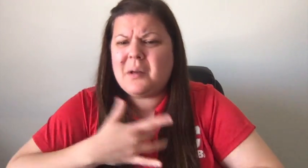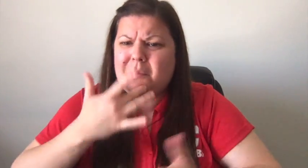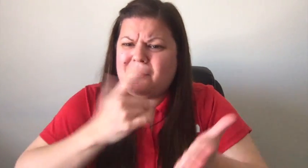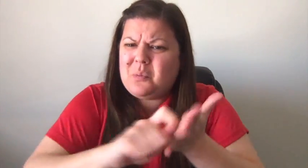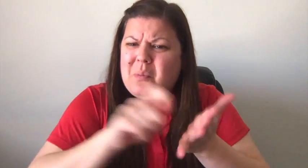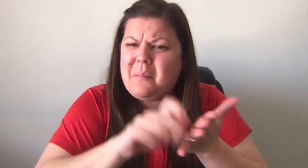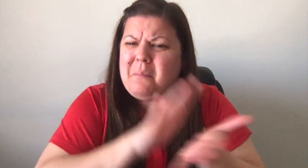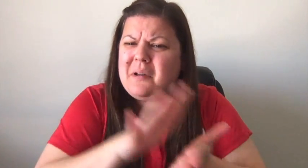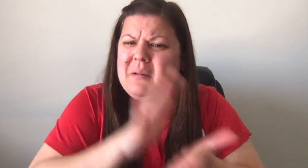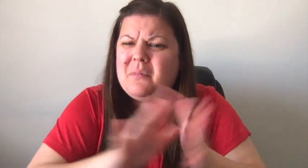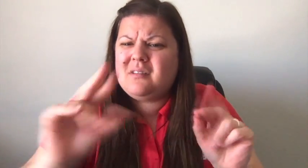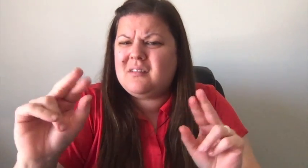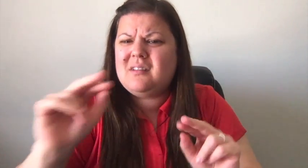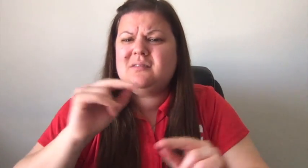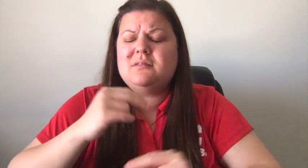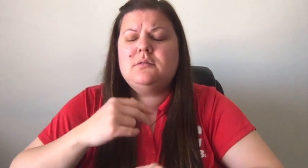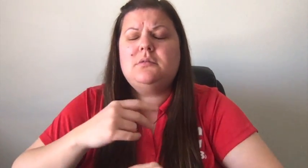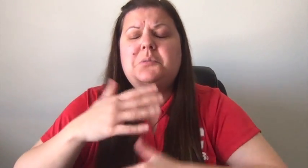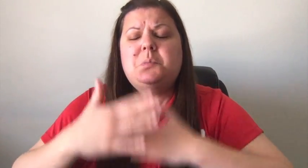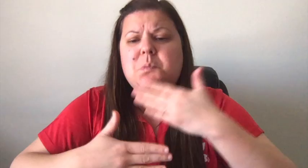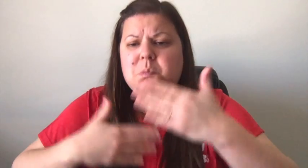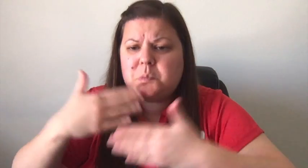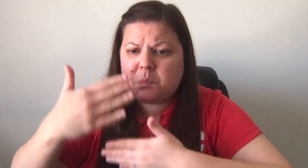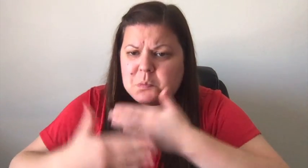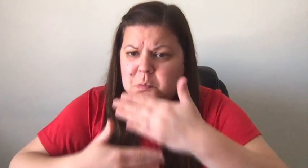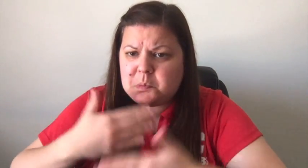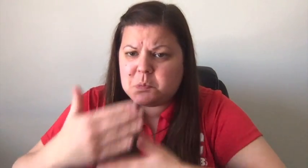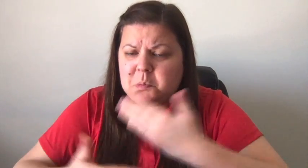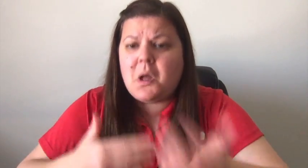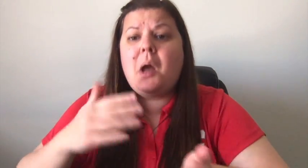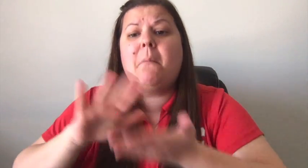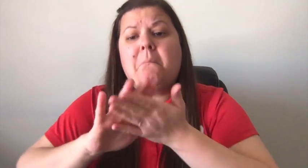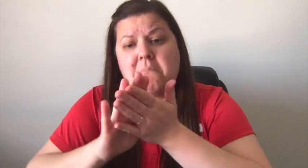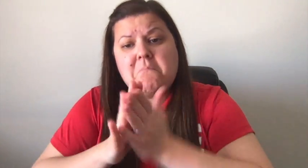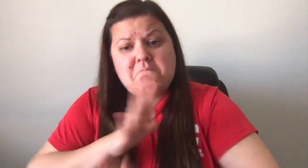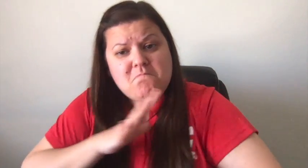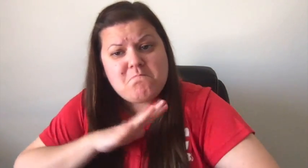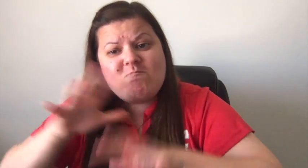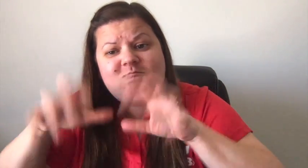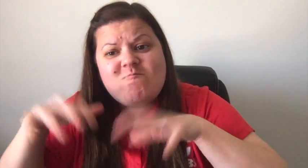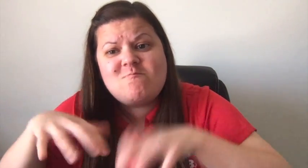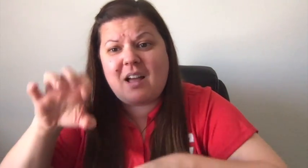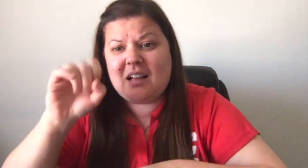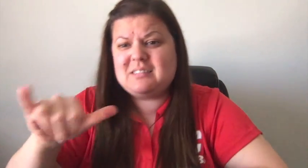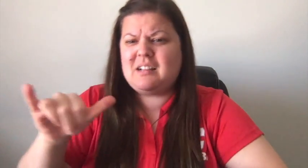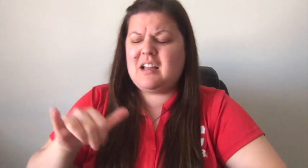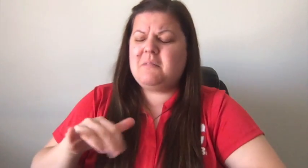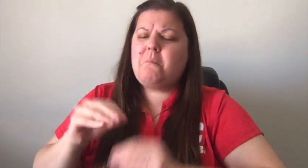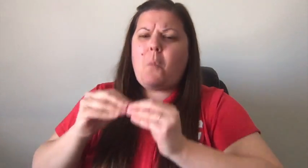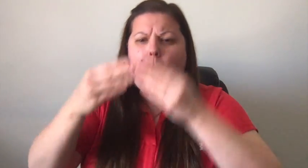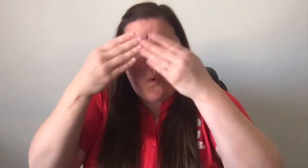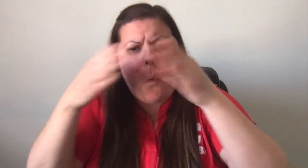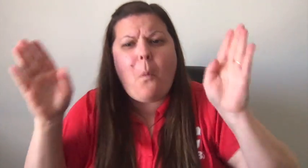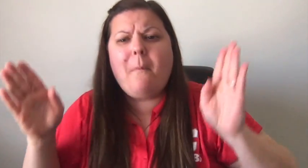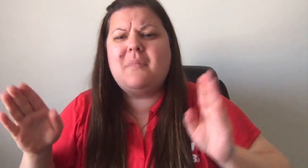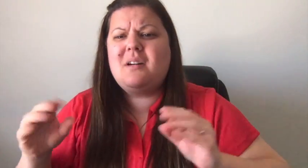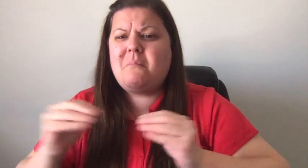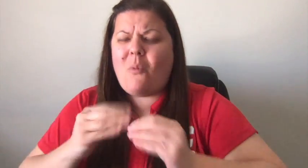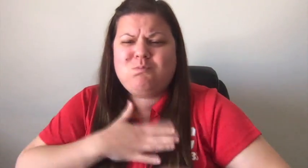essays. No, I'd rather just do a paper. But overtime the student was more receptive to essays.